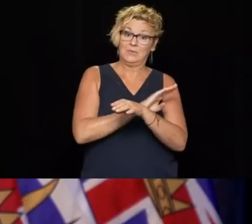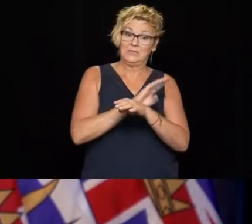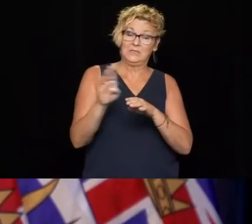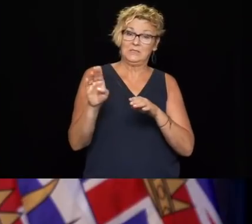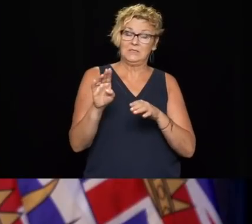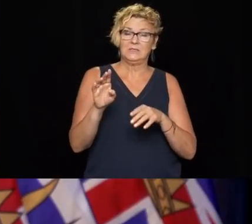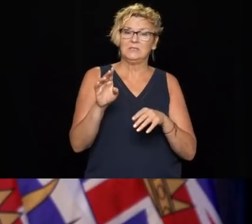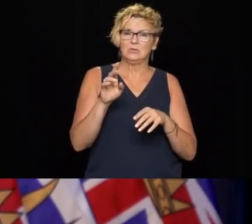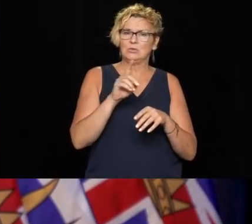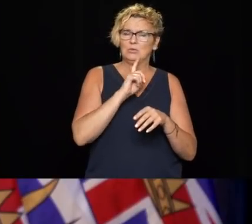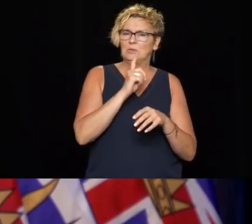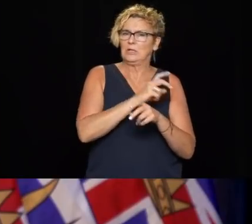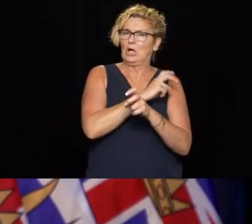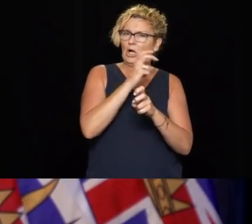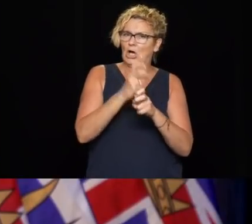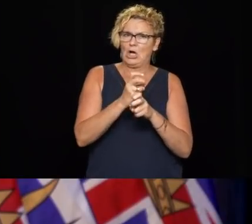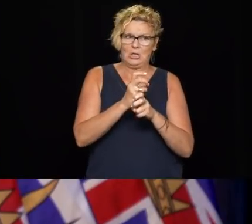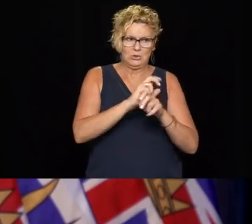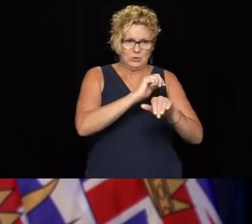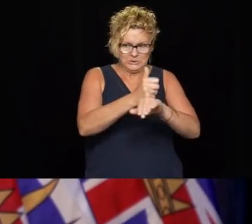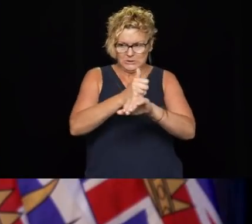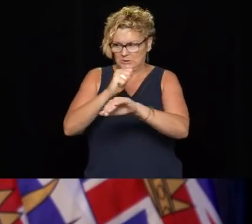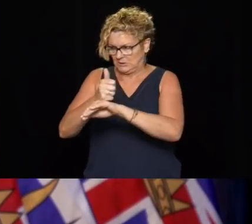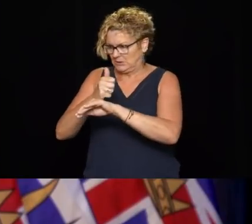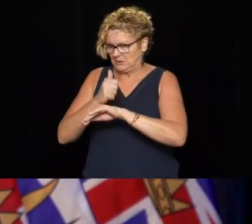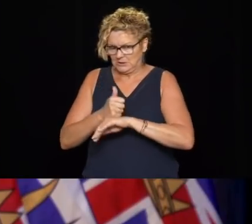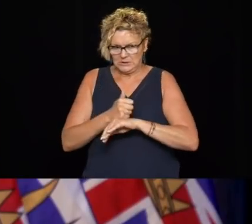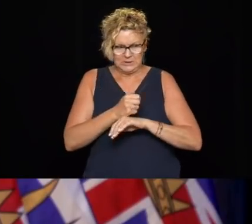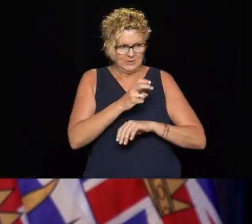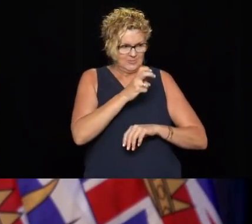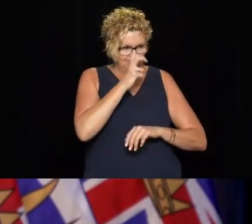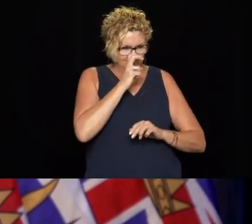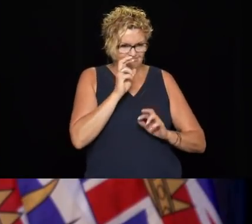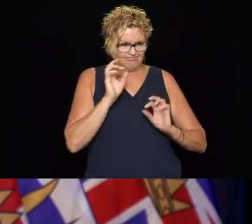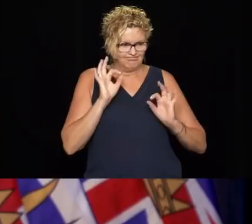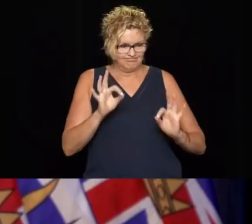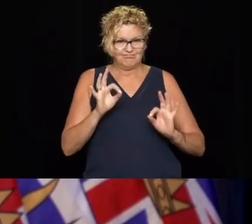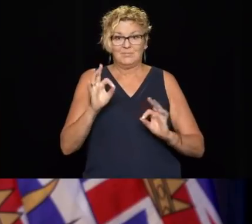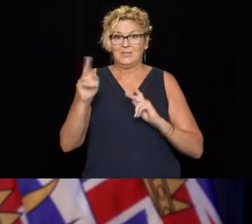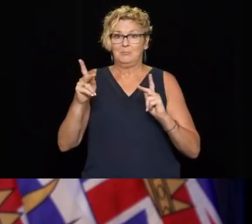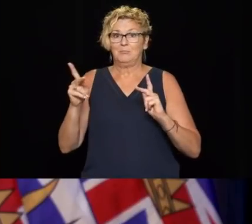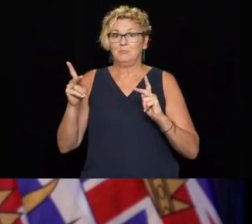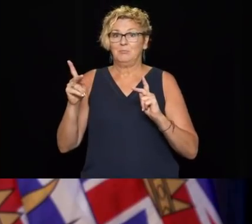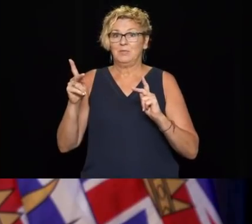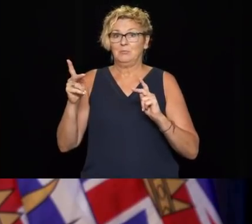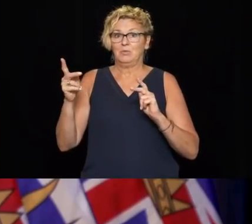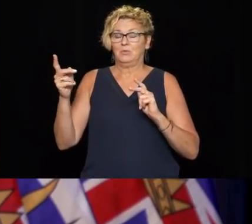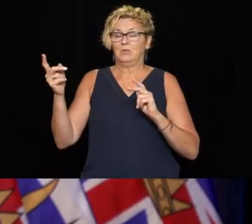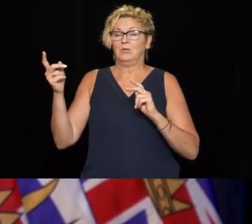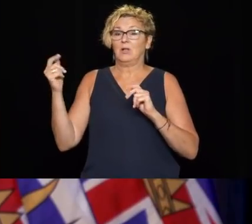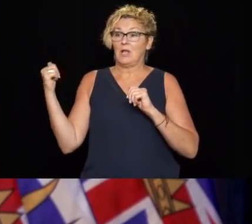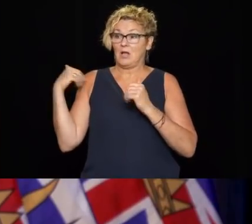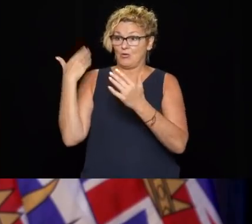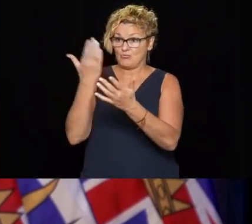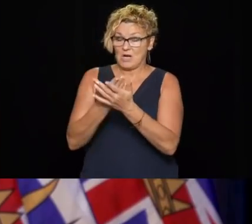for lifting of restrictions for numbers but we also heard that it is very challenging for them once people go into those environments